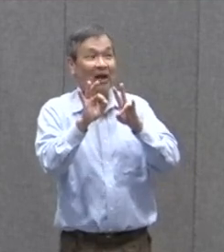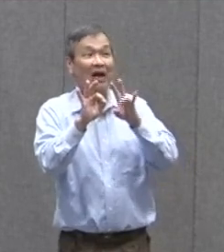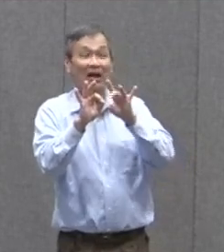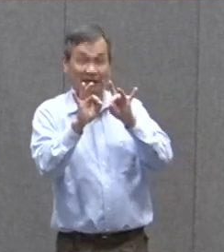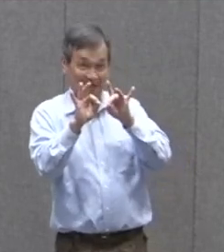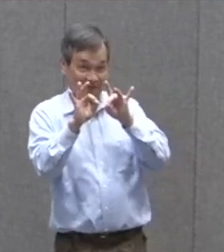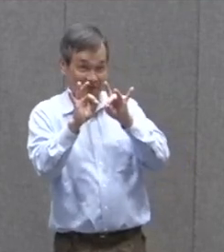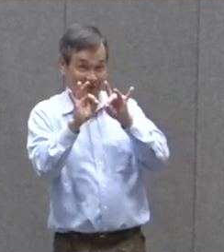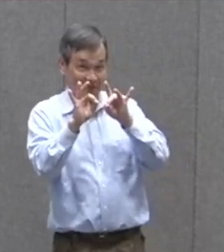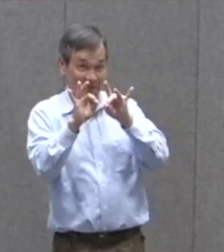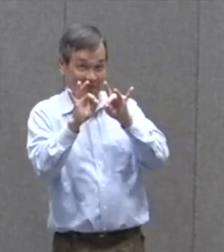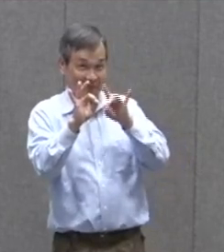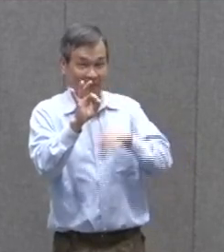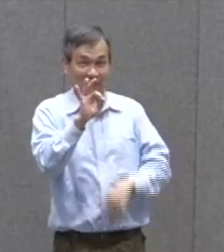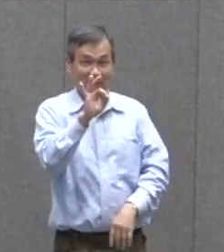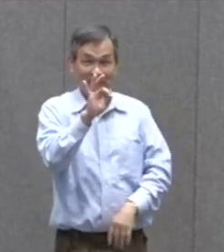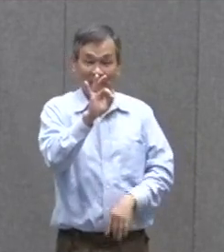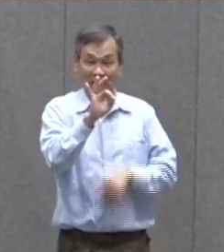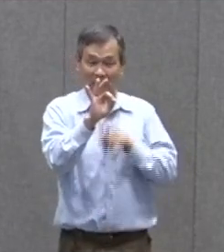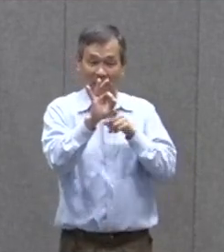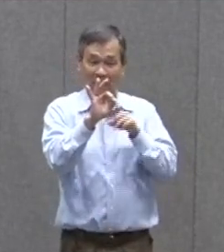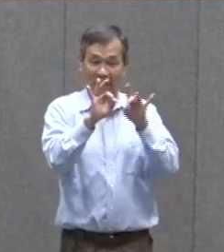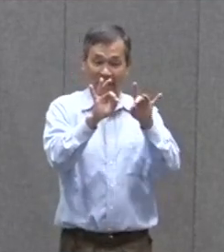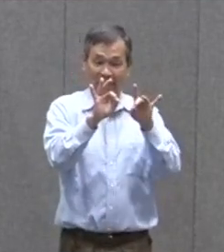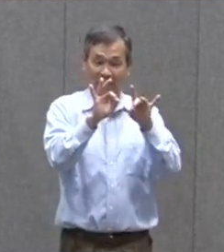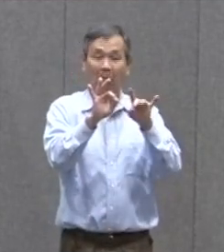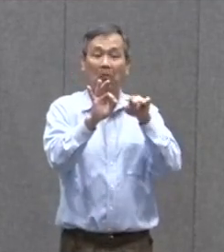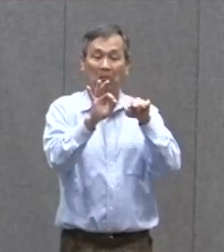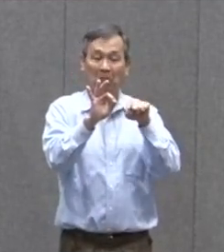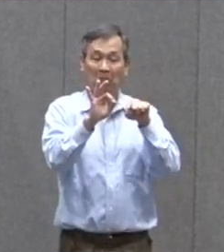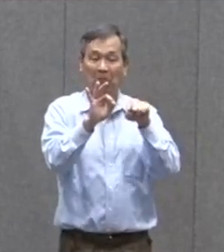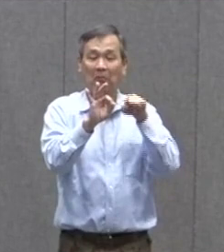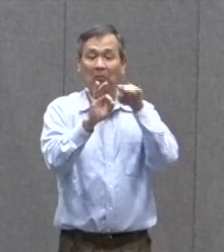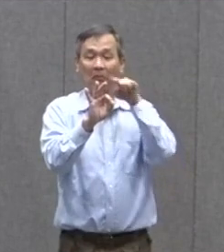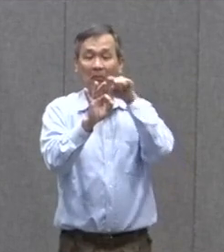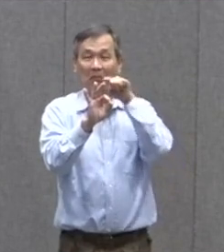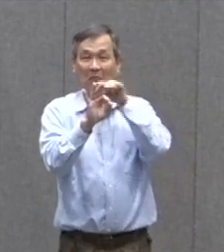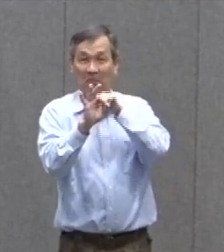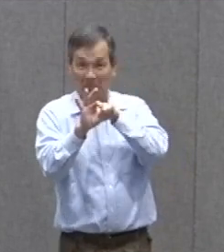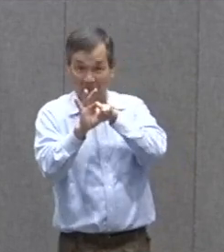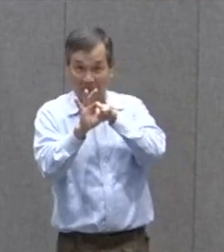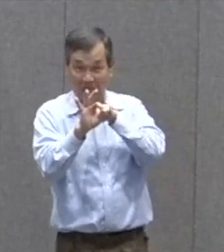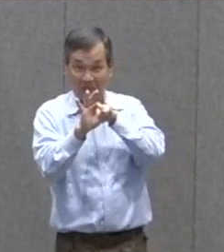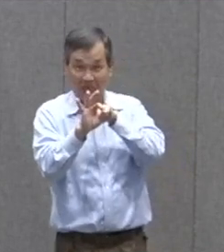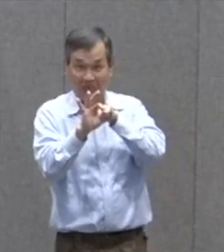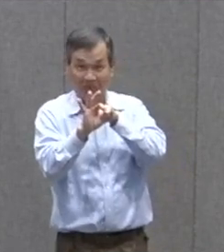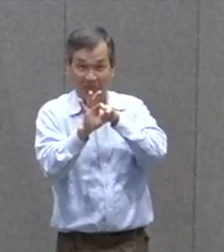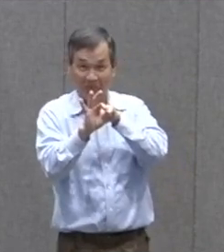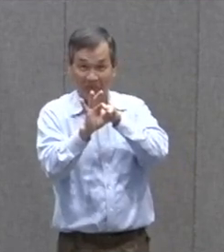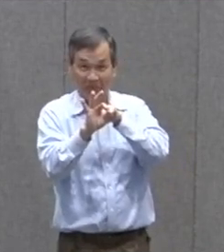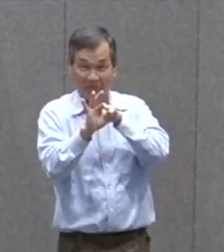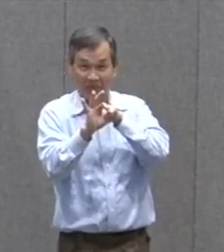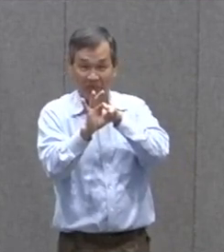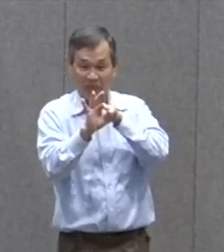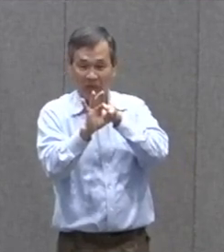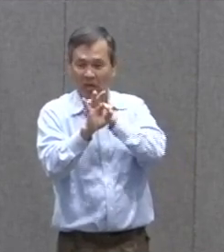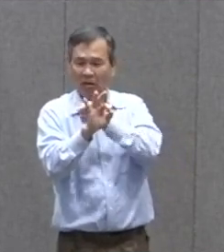eight, eight comes before nine, eight, nine. What comes after nine?